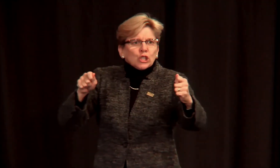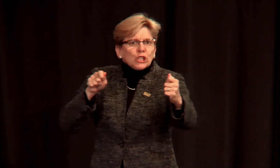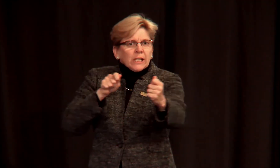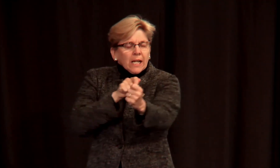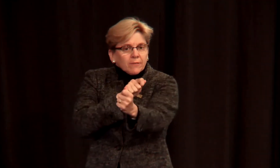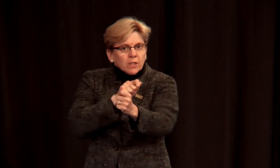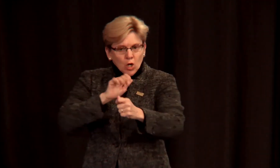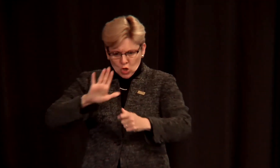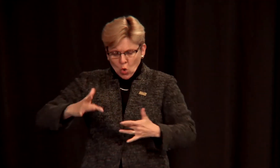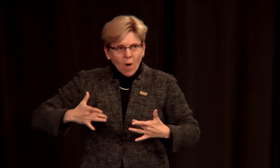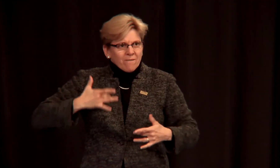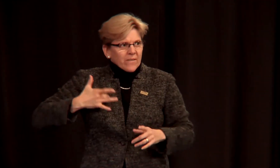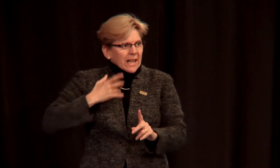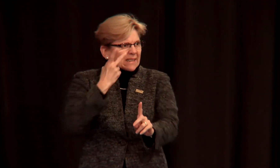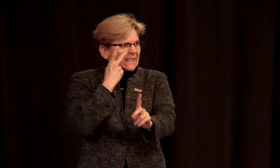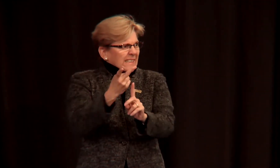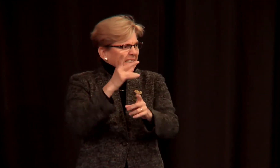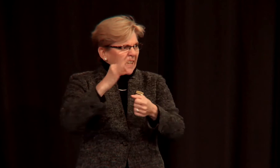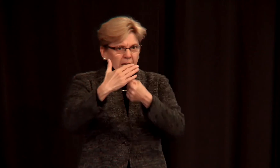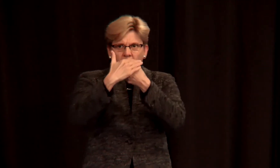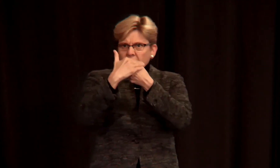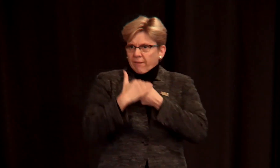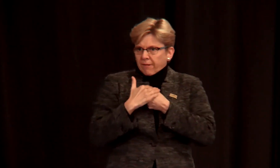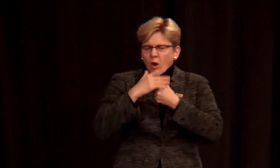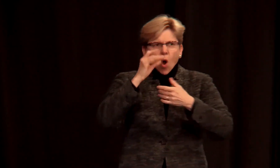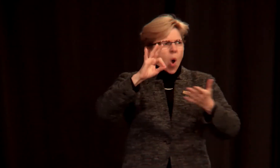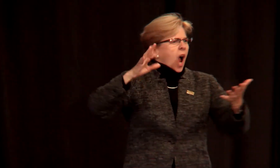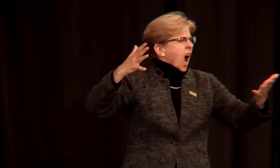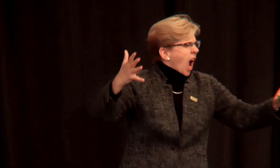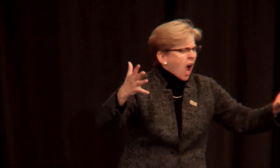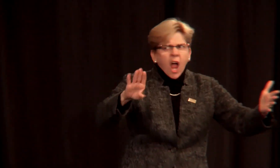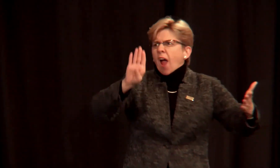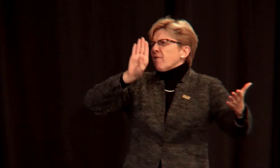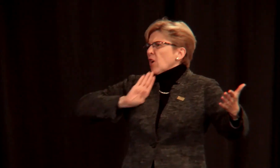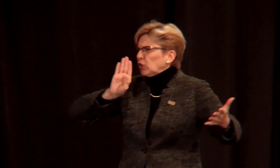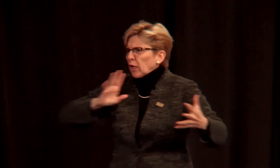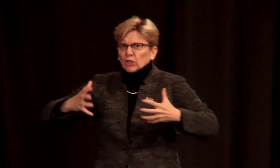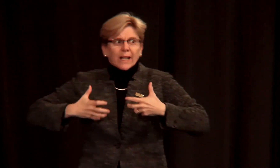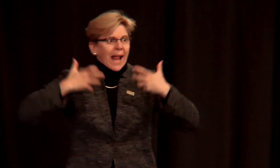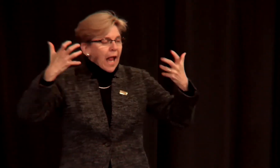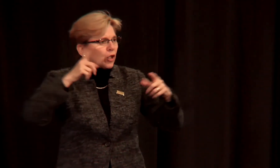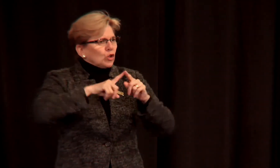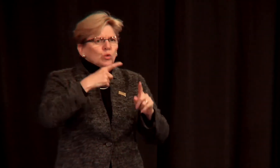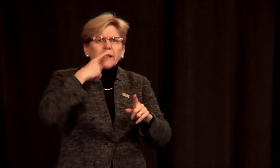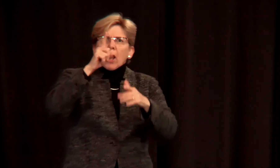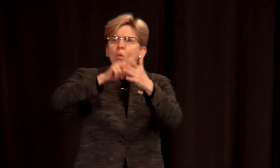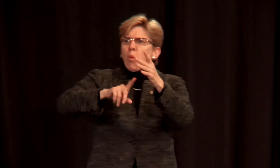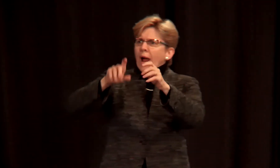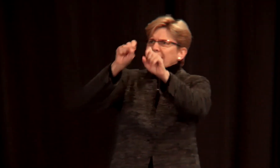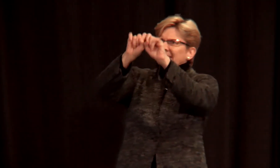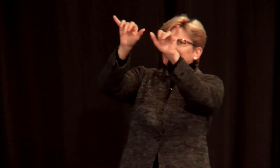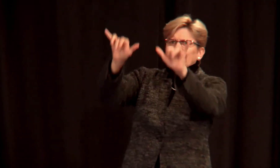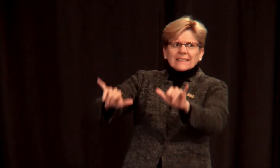So how do we shift from that feeling that we see of oppression, frustration, isolation,